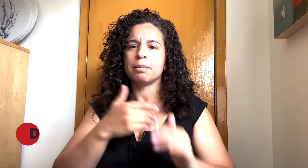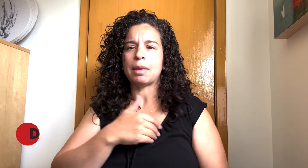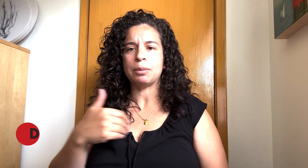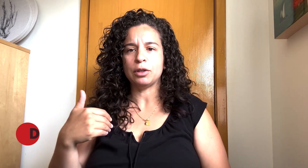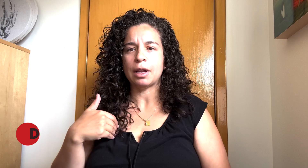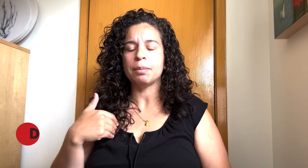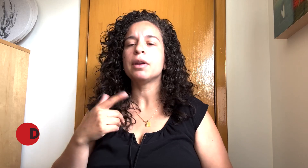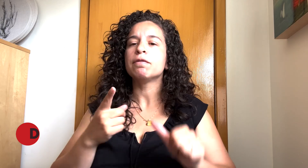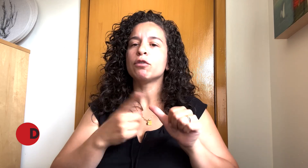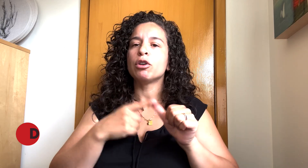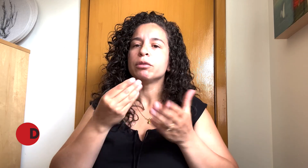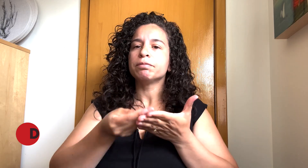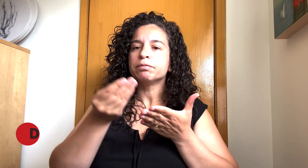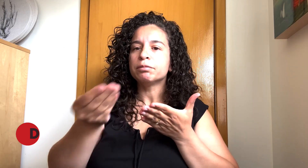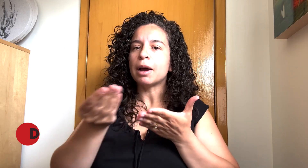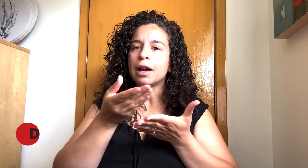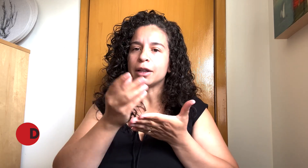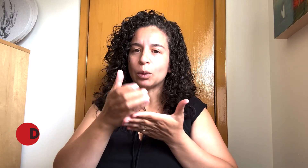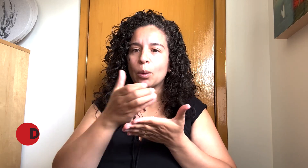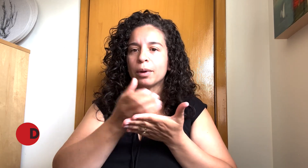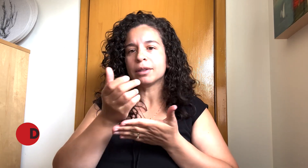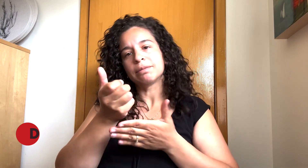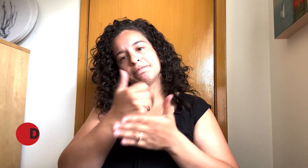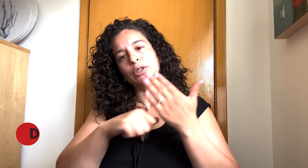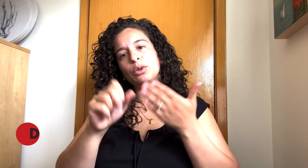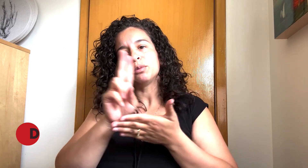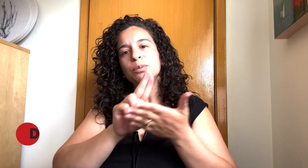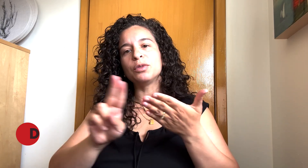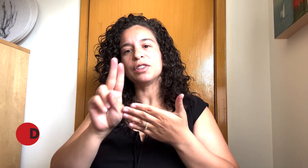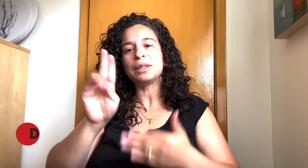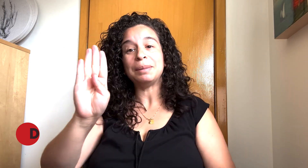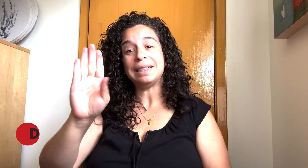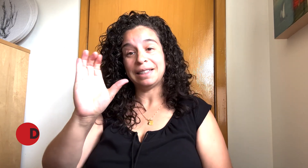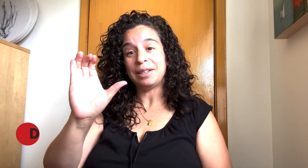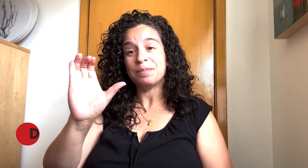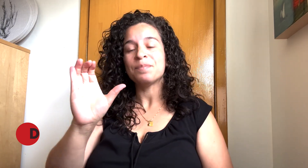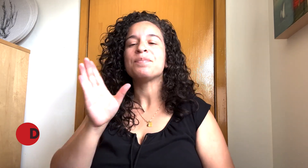you must become a member - first taking a course at University of British Columbia